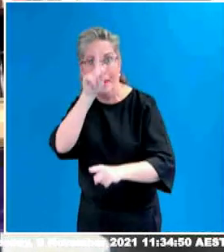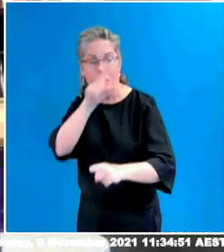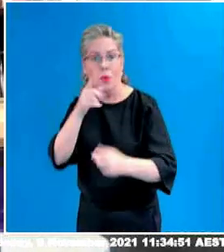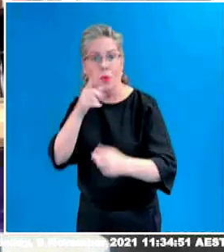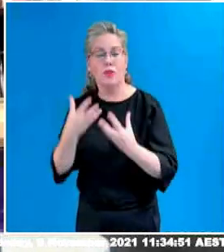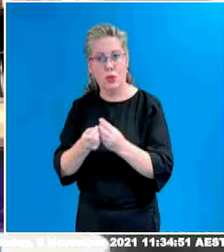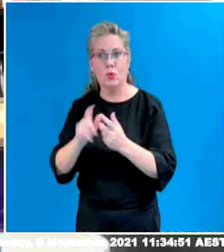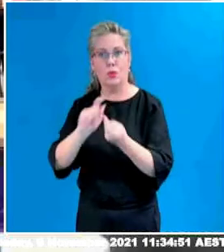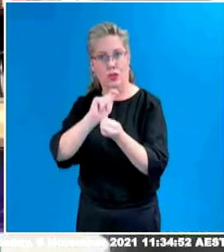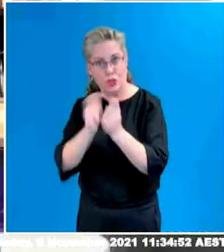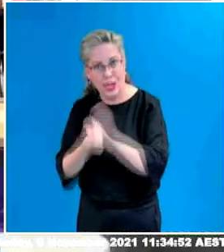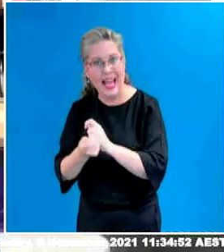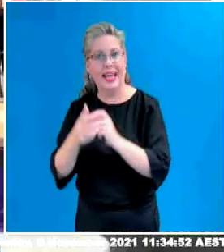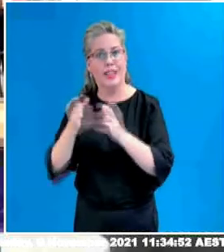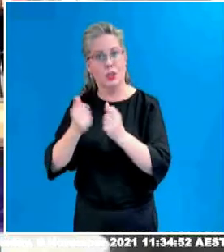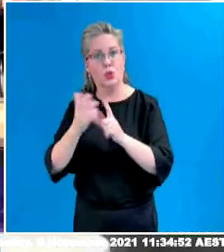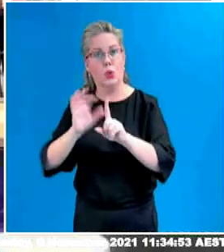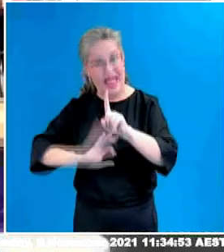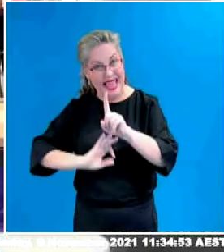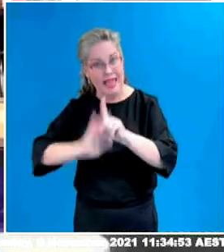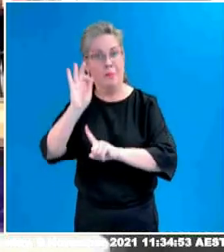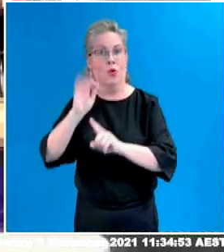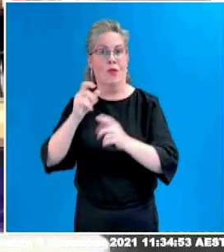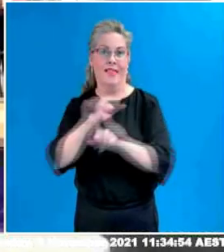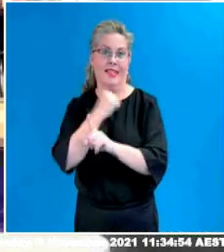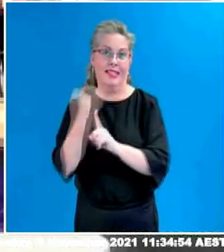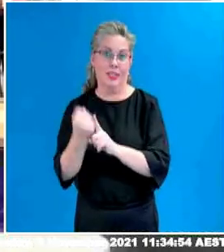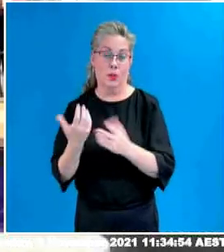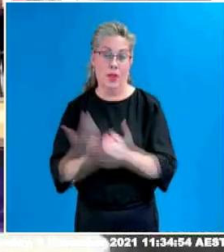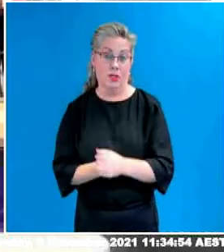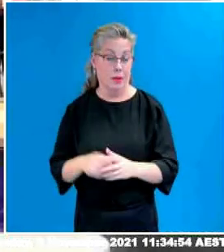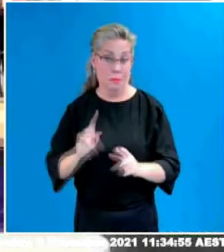and we need to focus on gathering that information and that companies should be